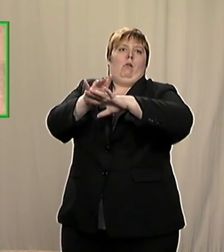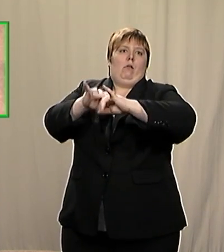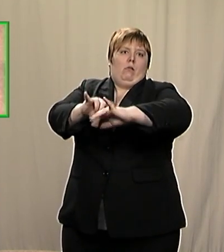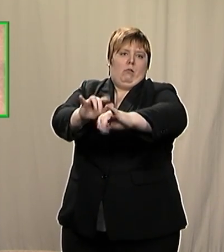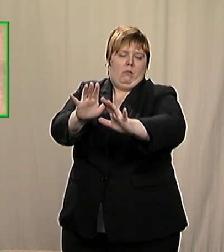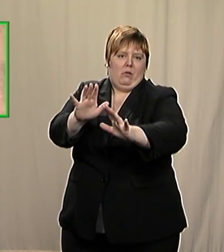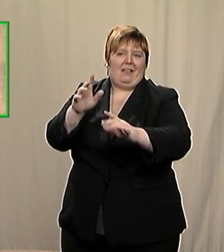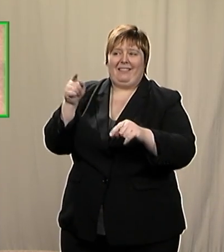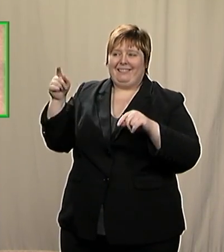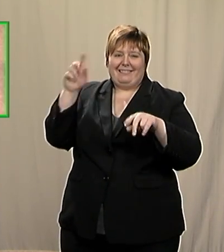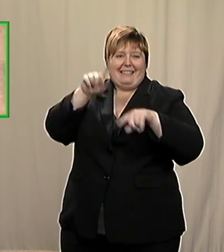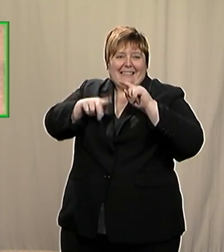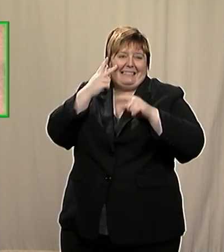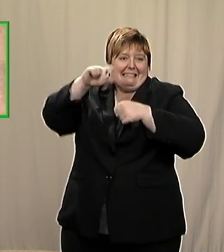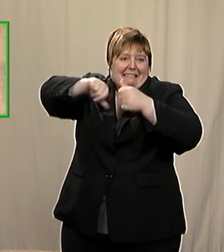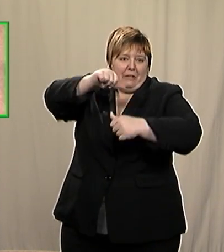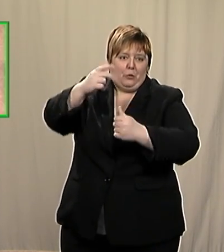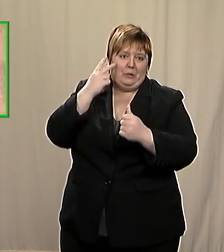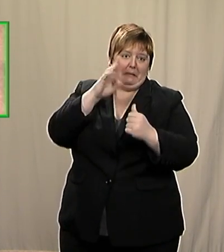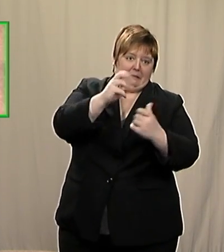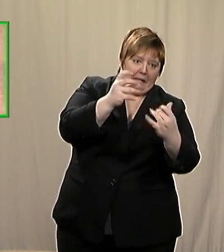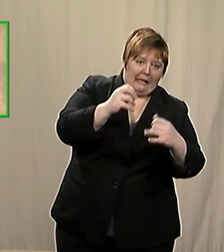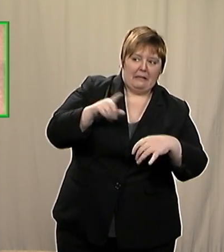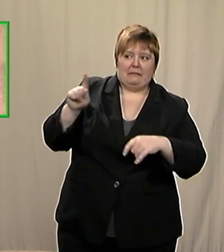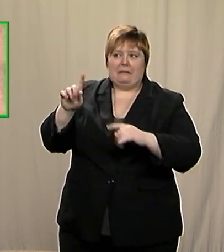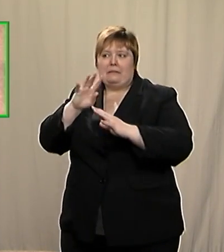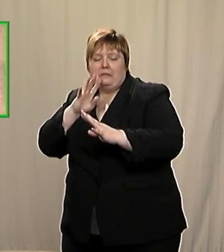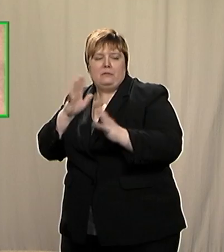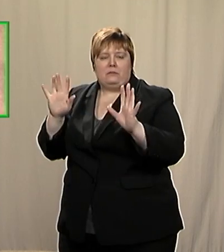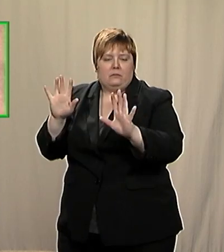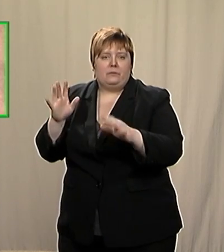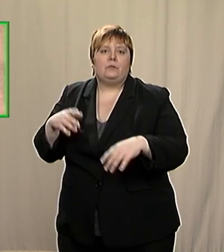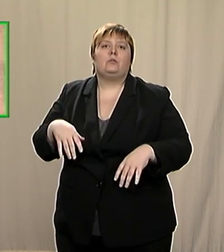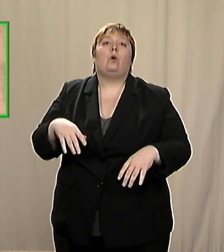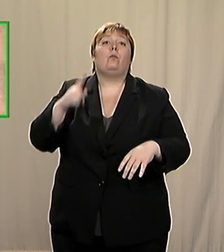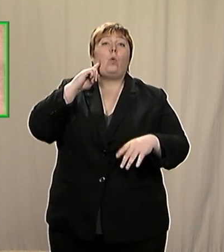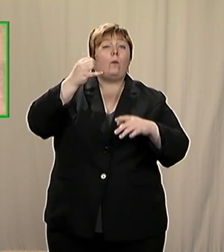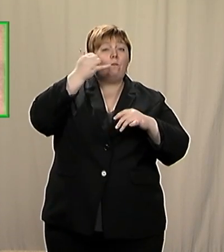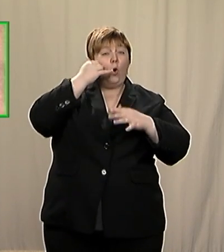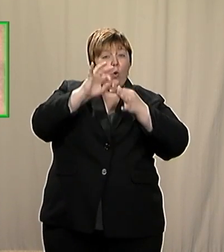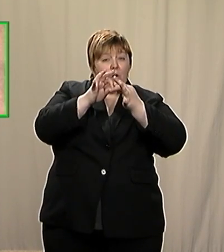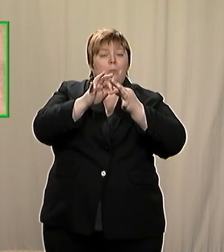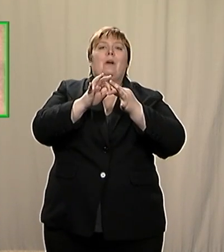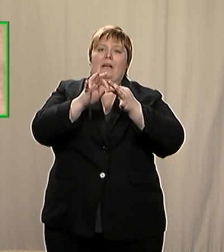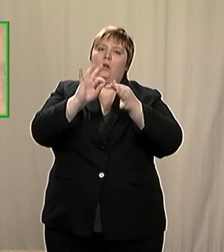that the other person is using language. Often in a phone interpreting situation,